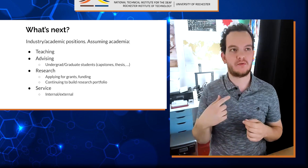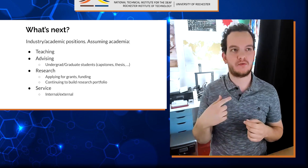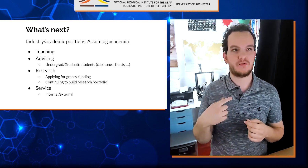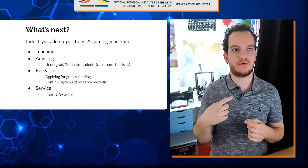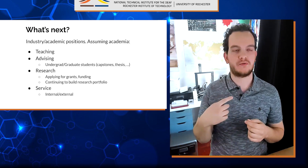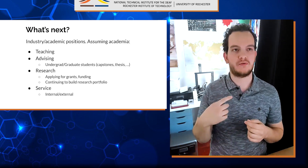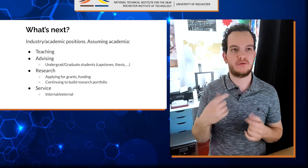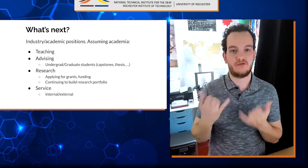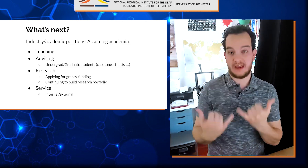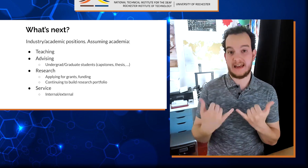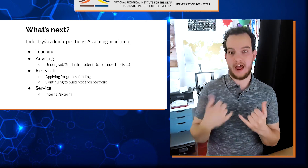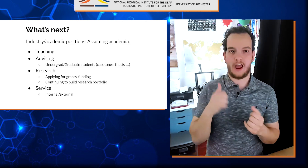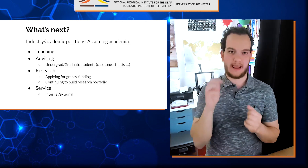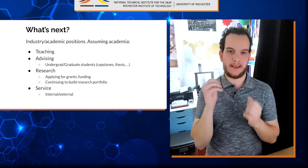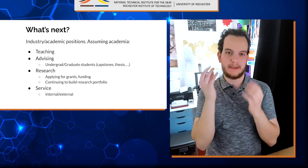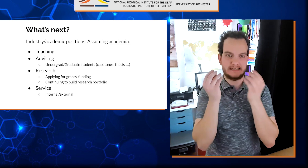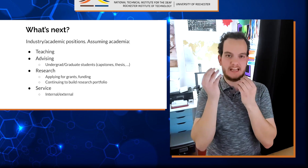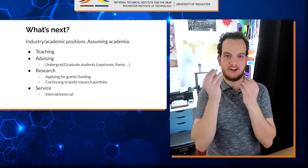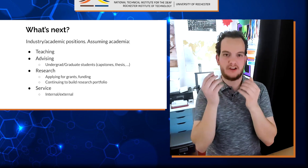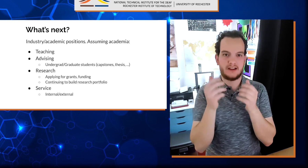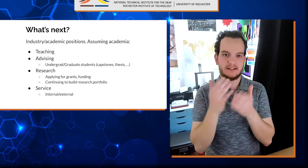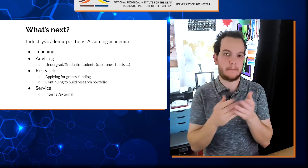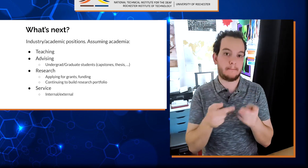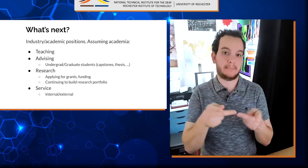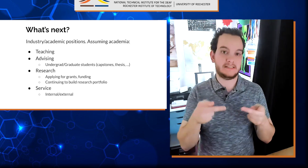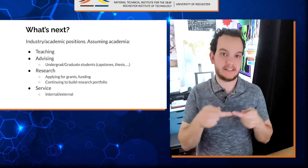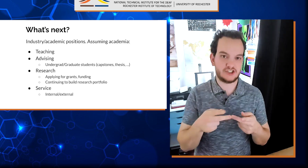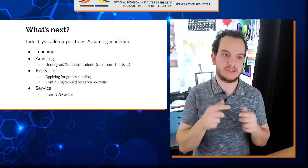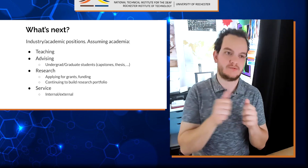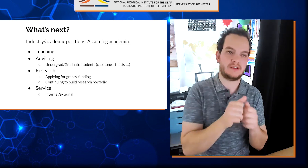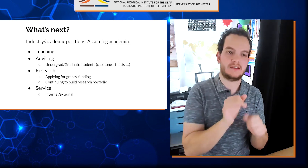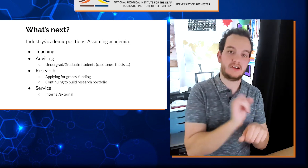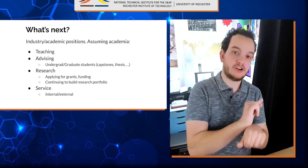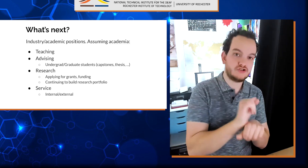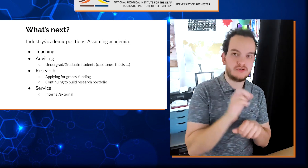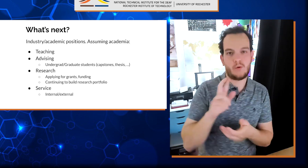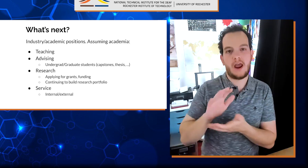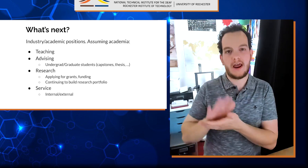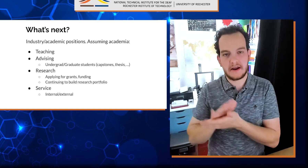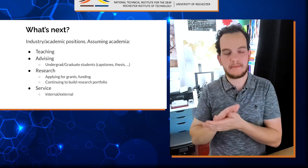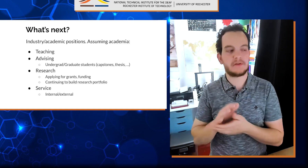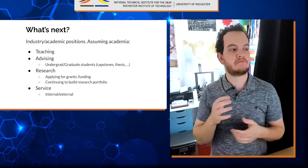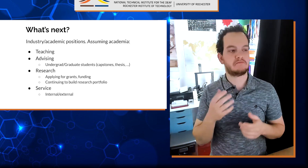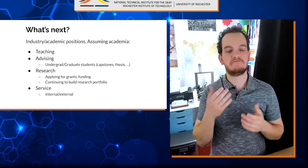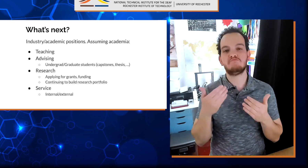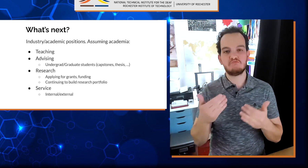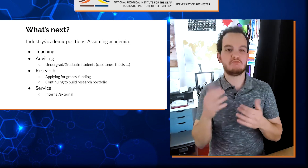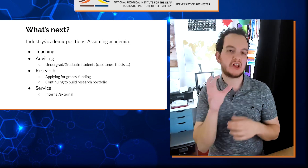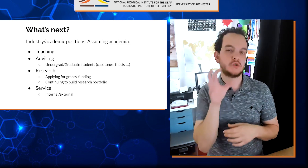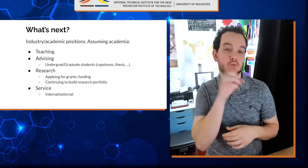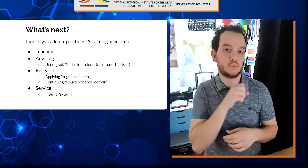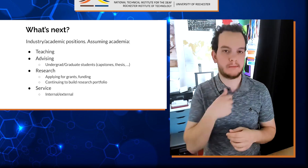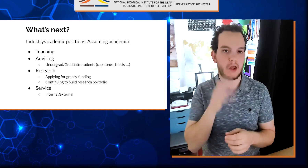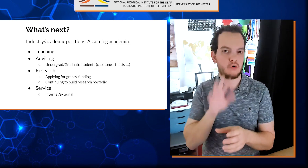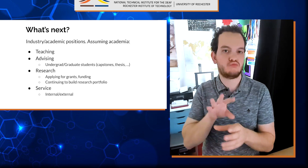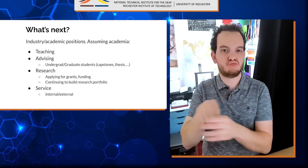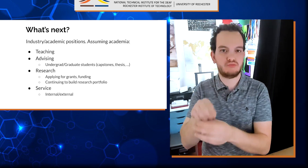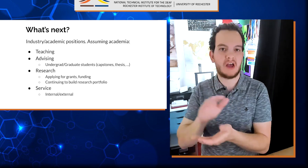So next, right now, I'm still considering some positions both in industry and academia.